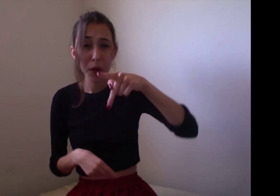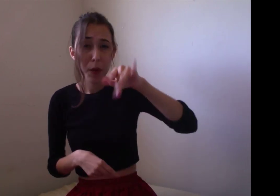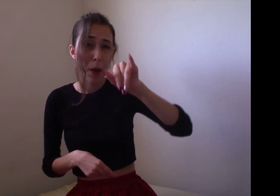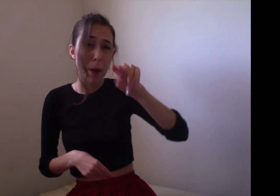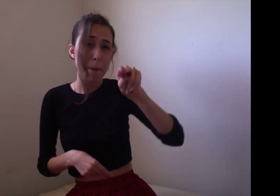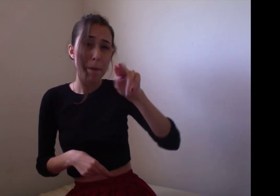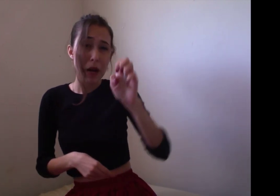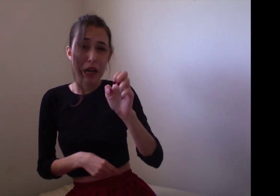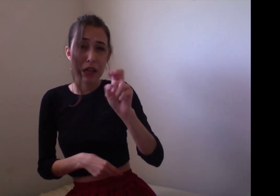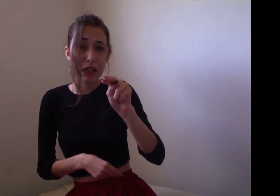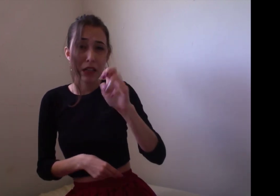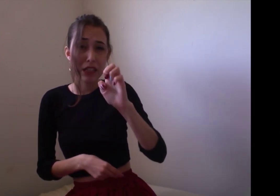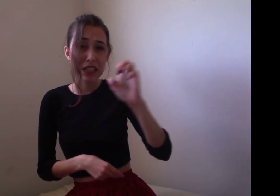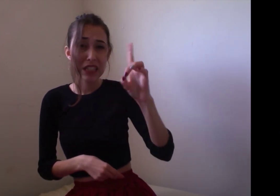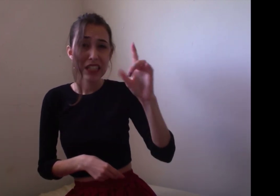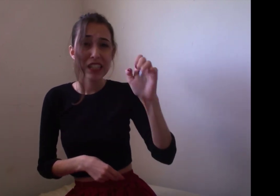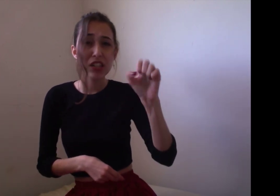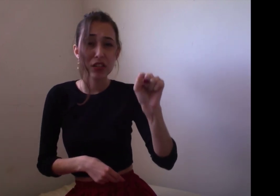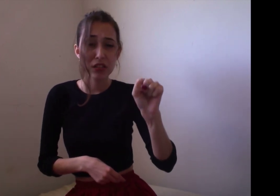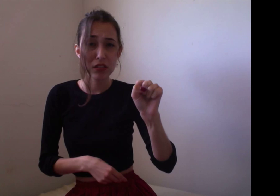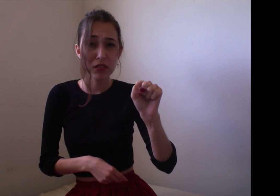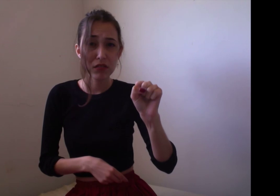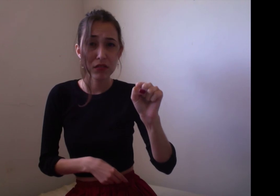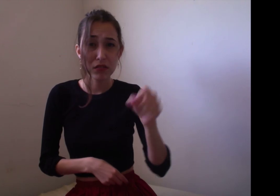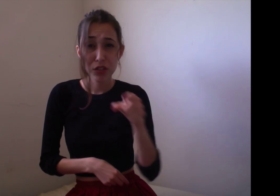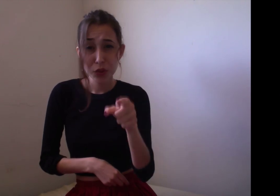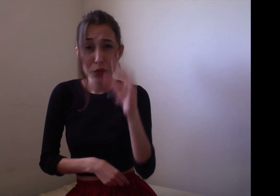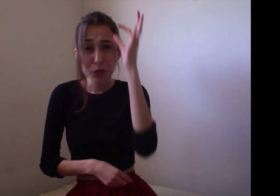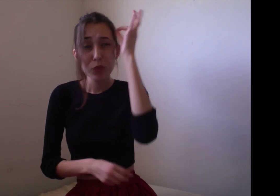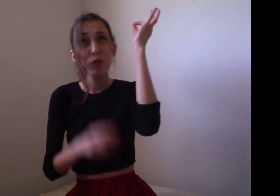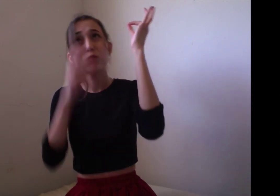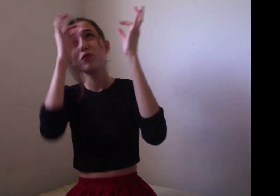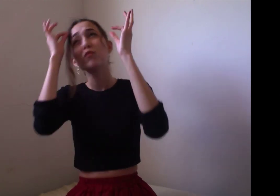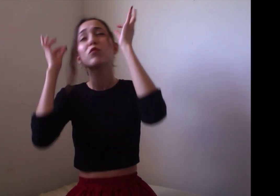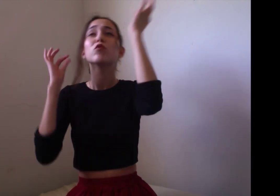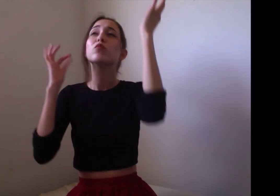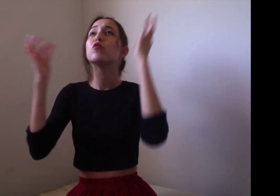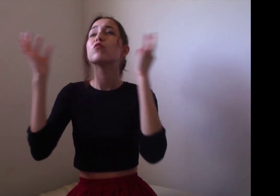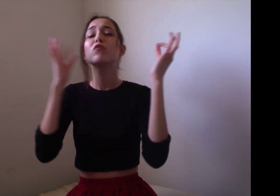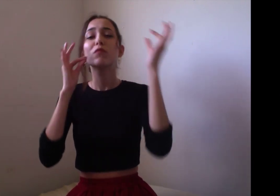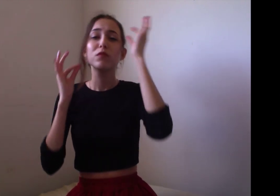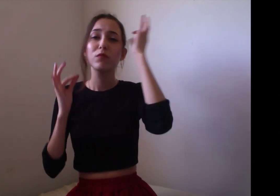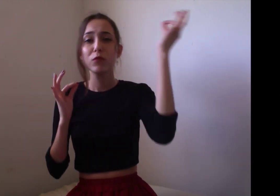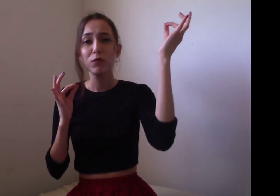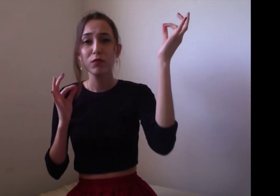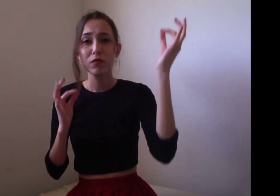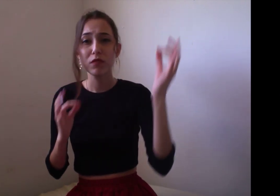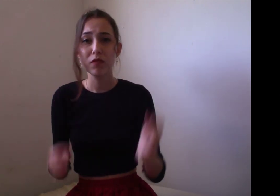Pick the pine needles from my hair?